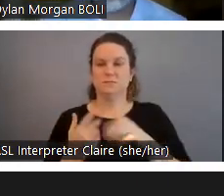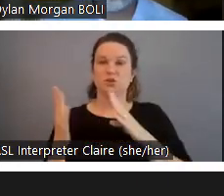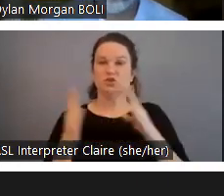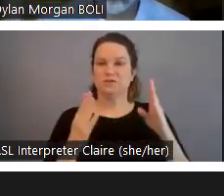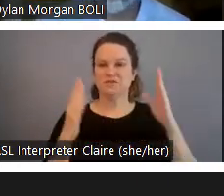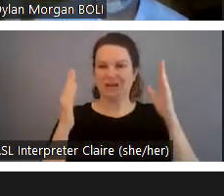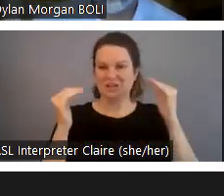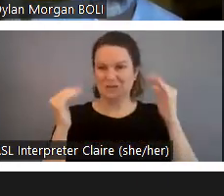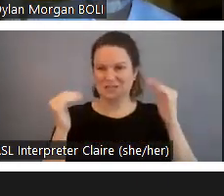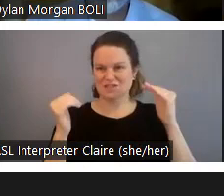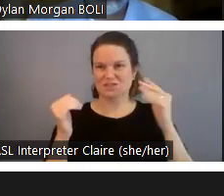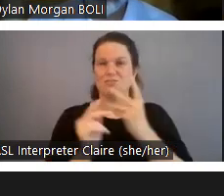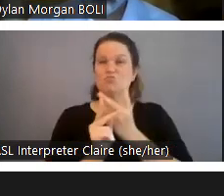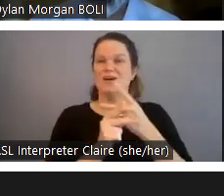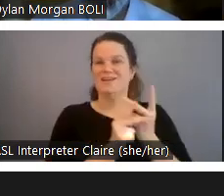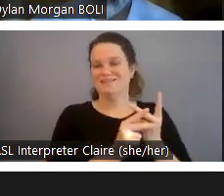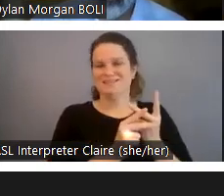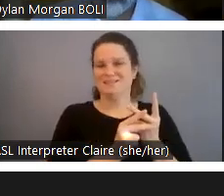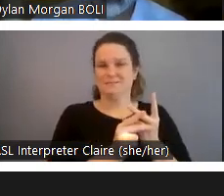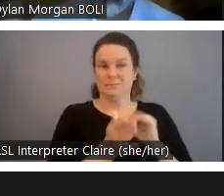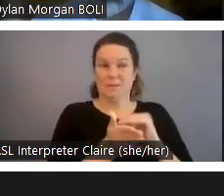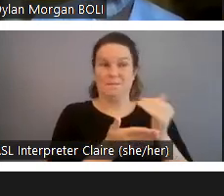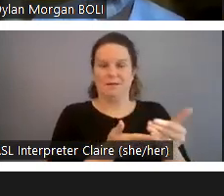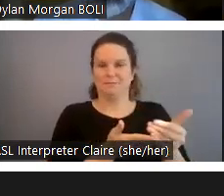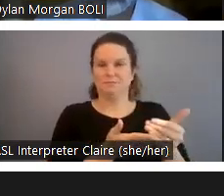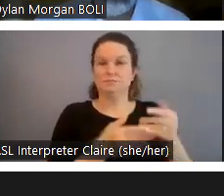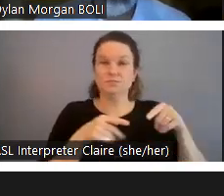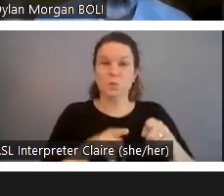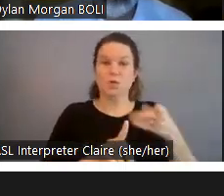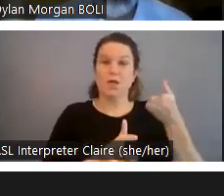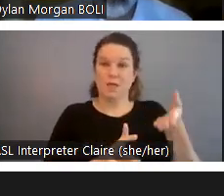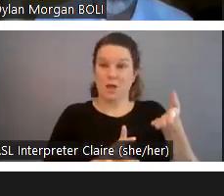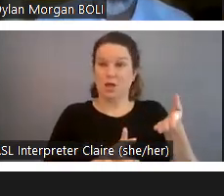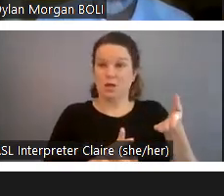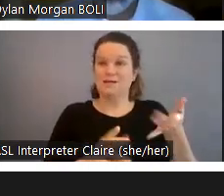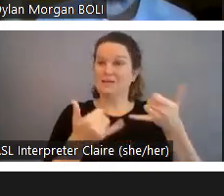and productivity. The time that you're there and working, you know, productivity-